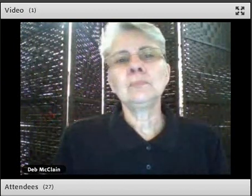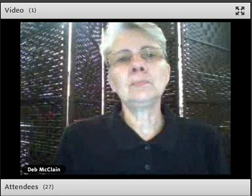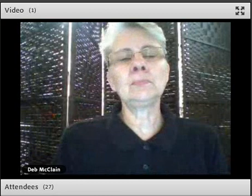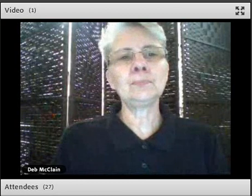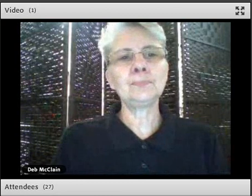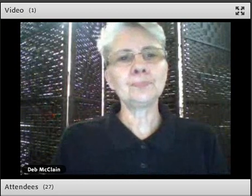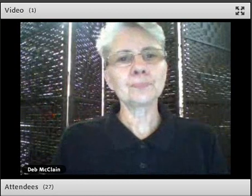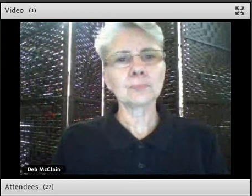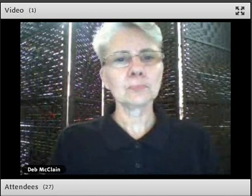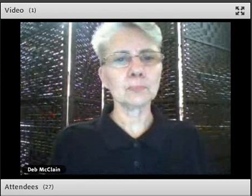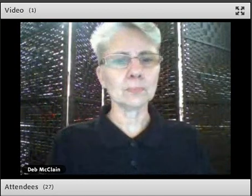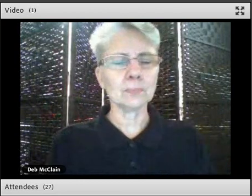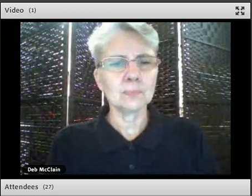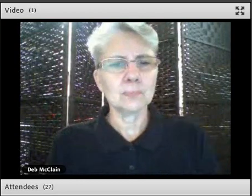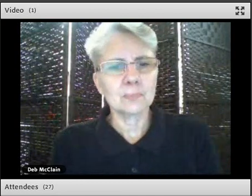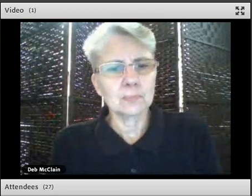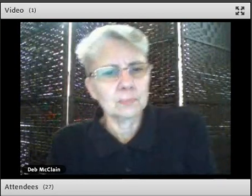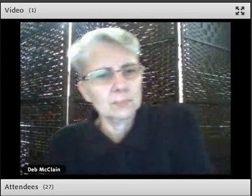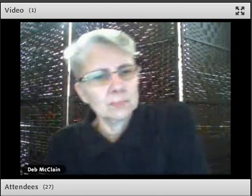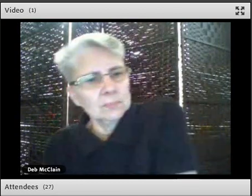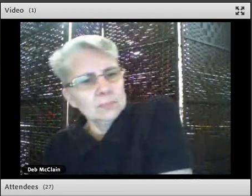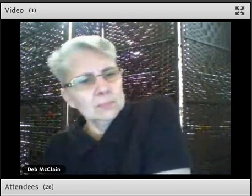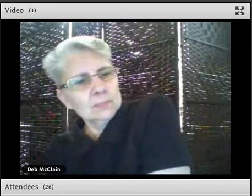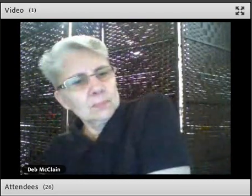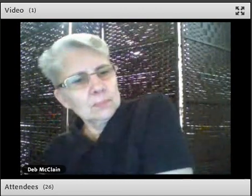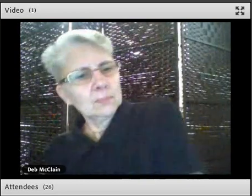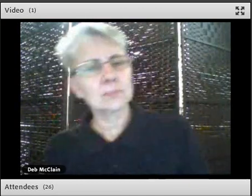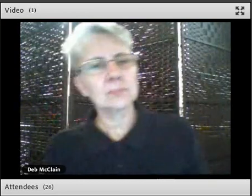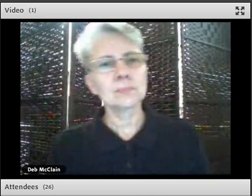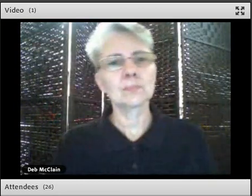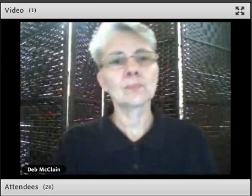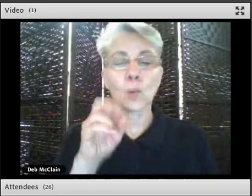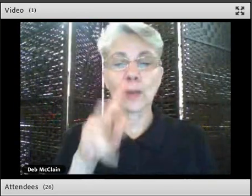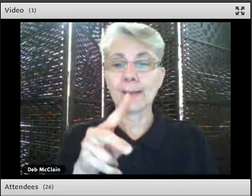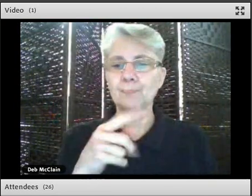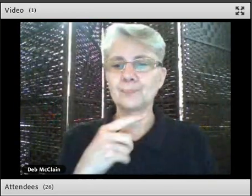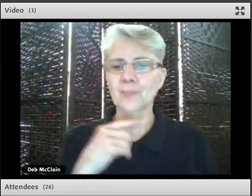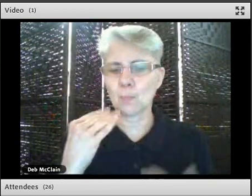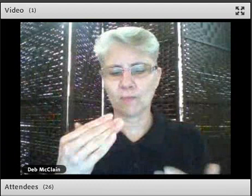So, what I'm going to do here is look at specific elements